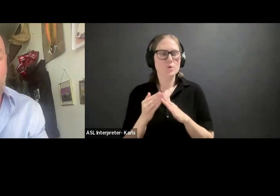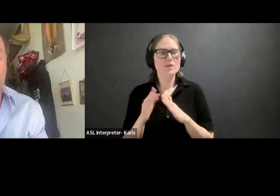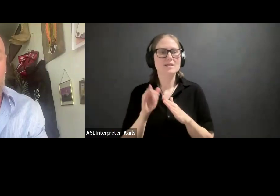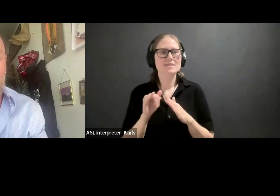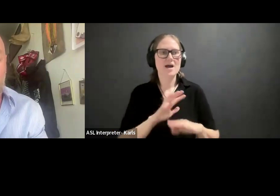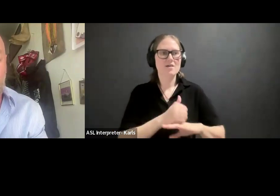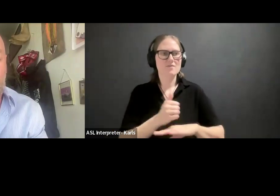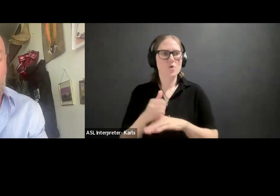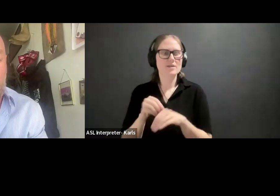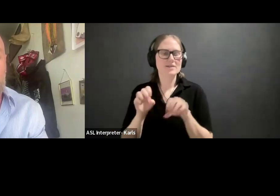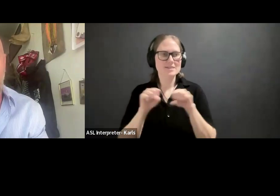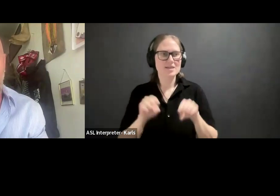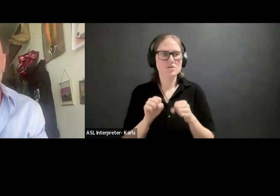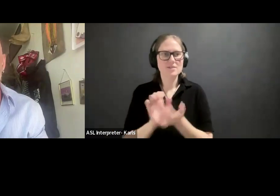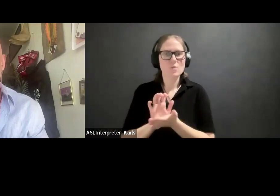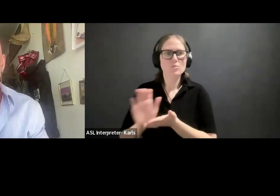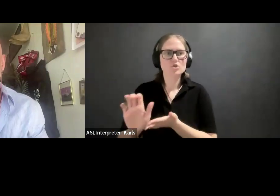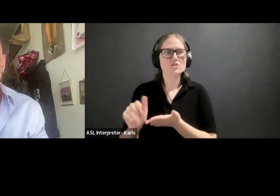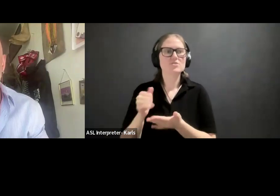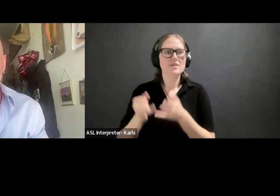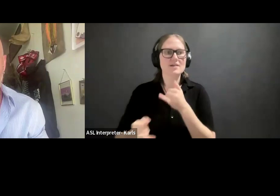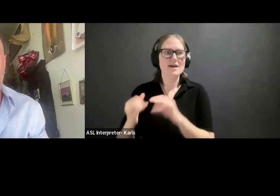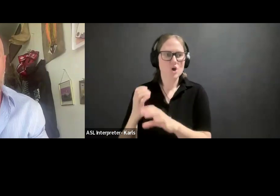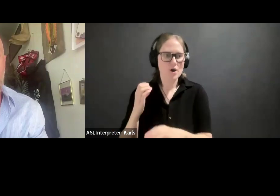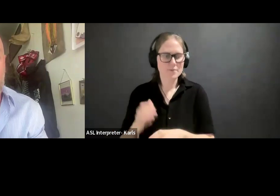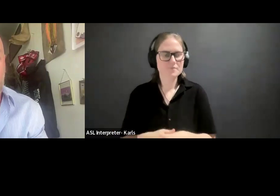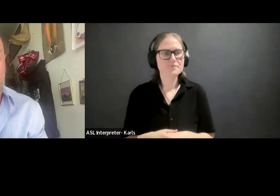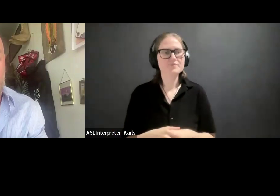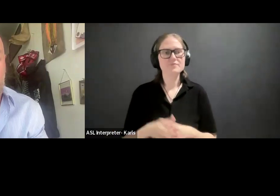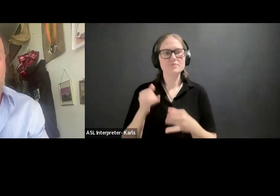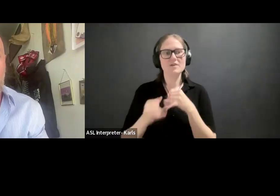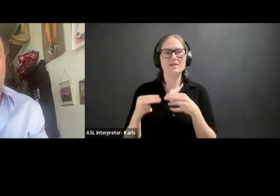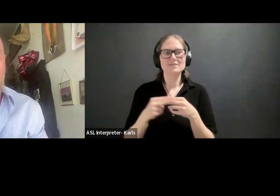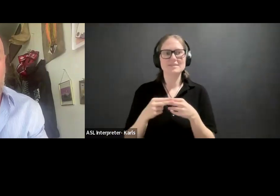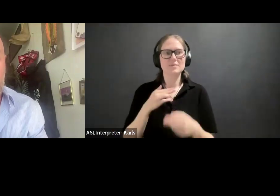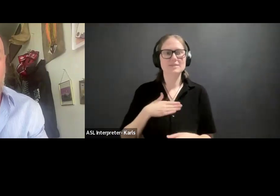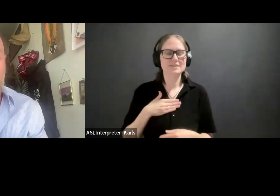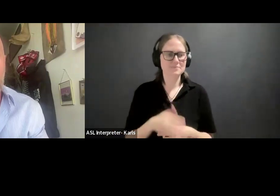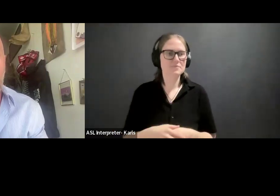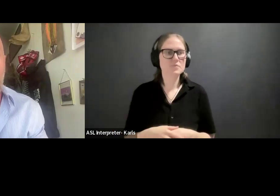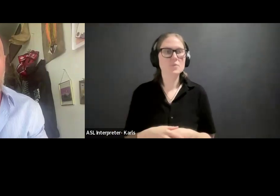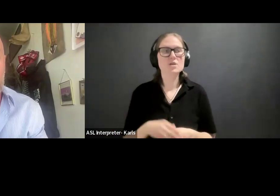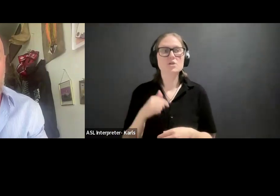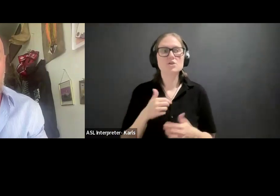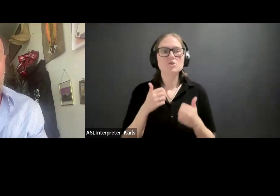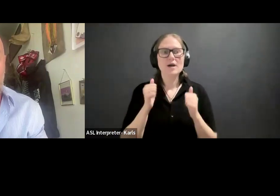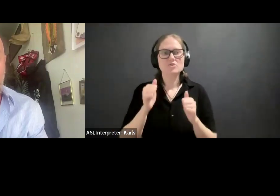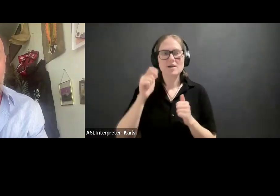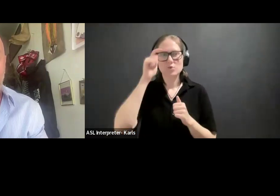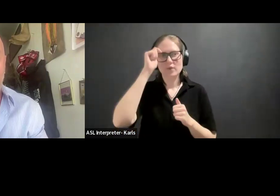pushed into the last car. And final slide, please. So, I tried to theorize this history through